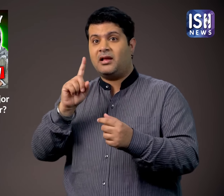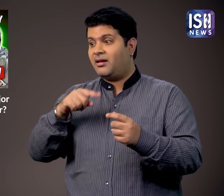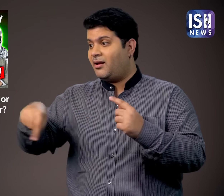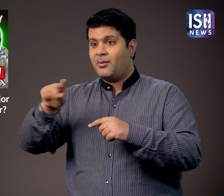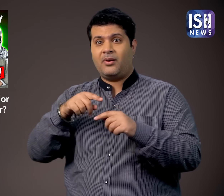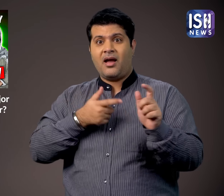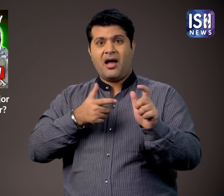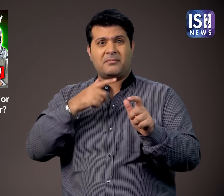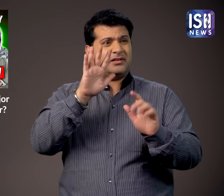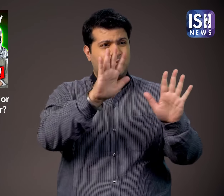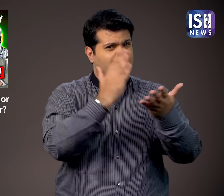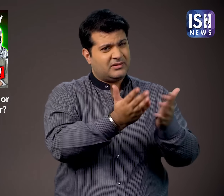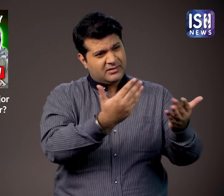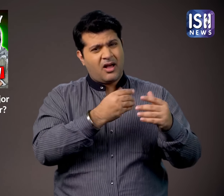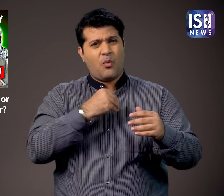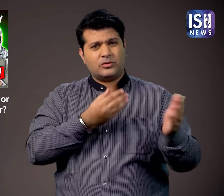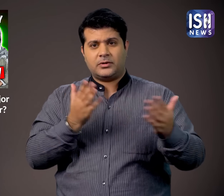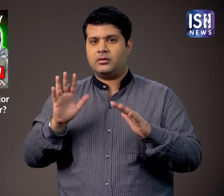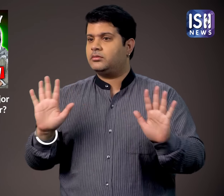His team said they would take him to the hospital,